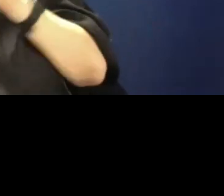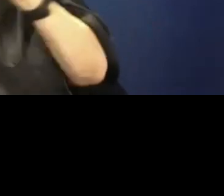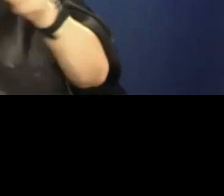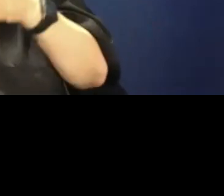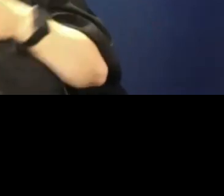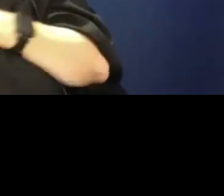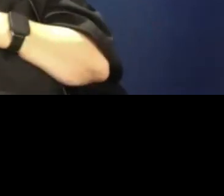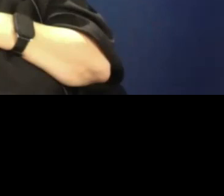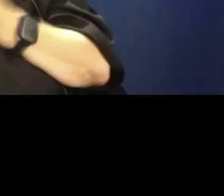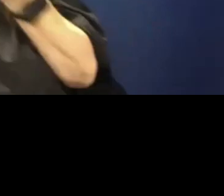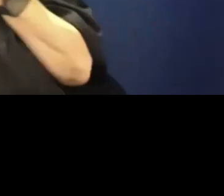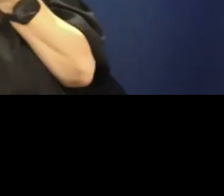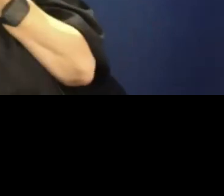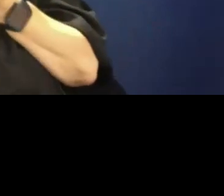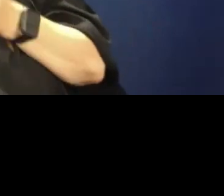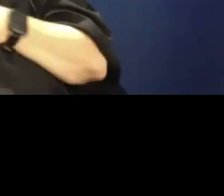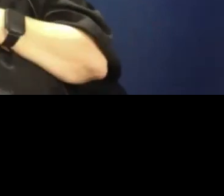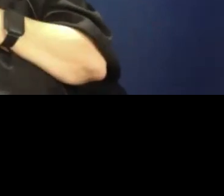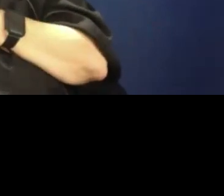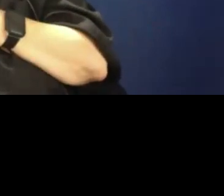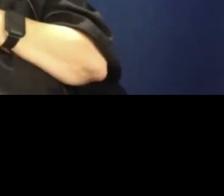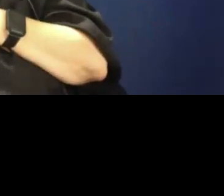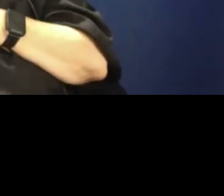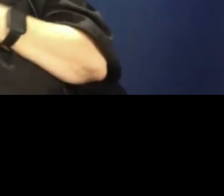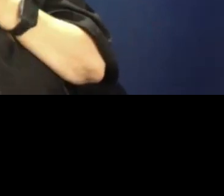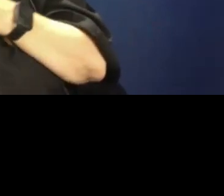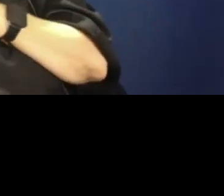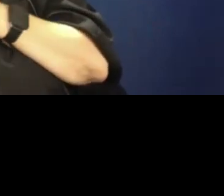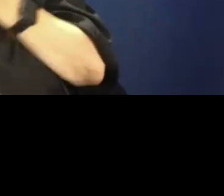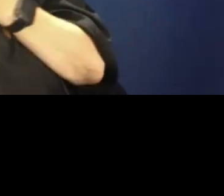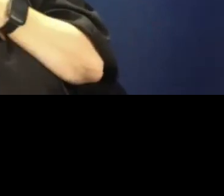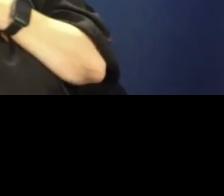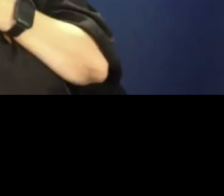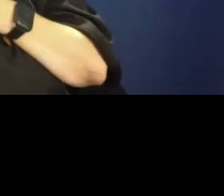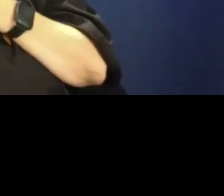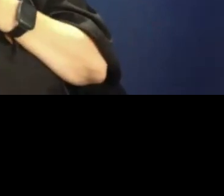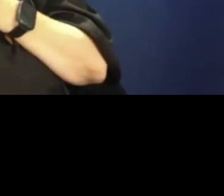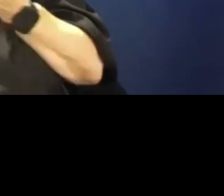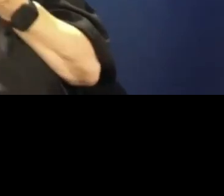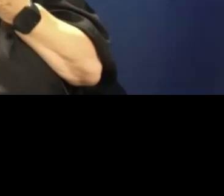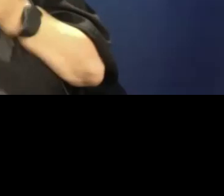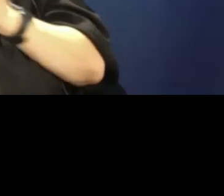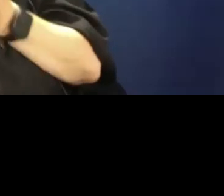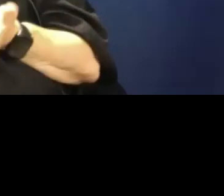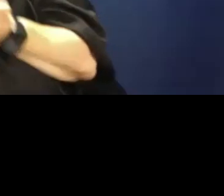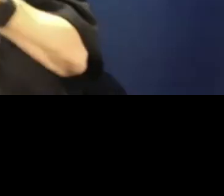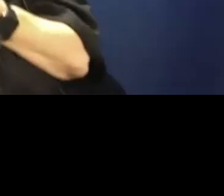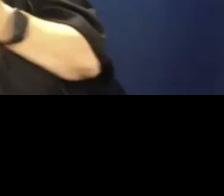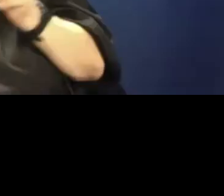September's Facts and Snacks will cover how to help survivors preparing to contact,